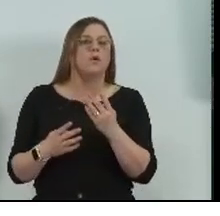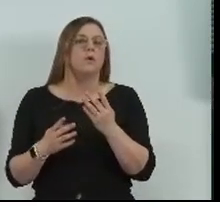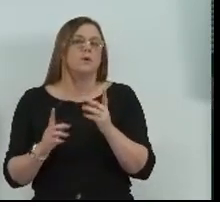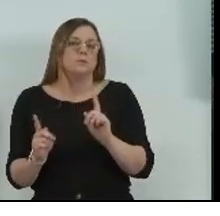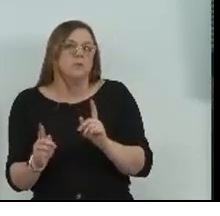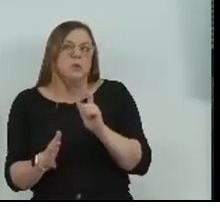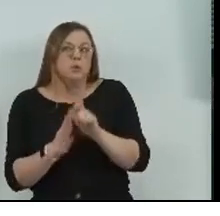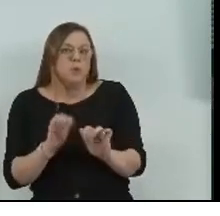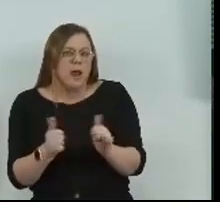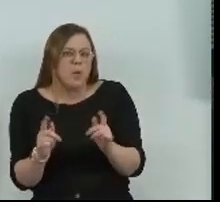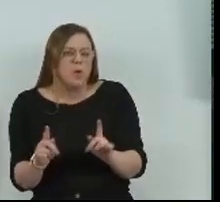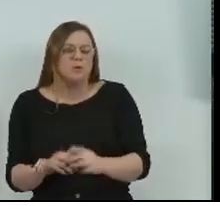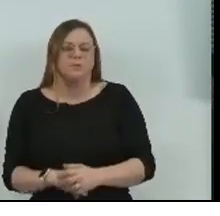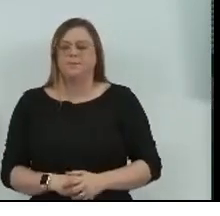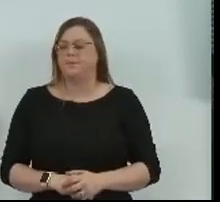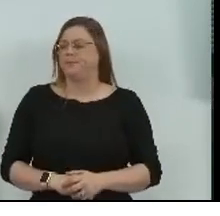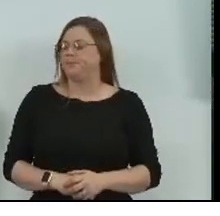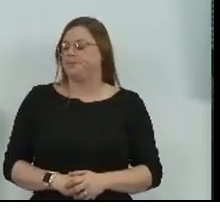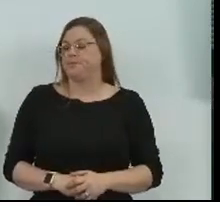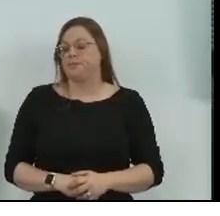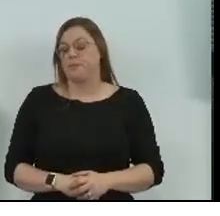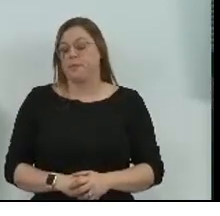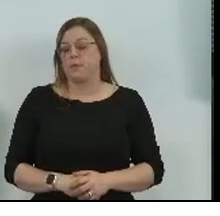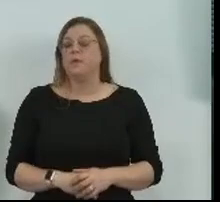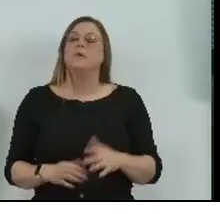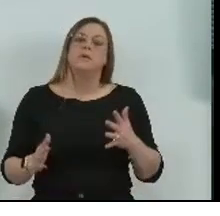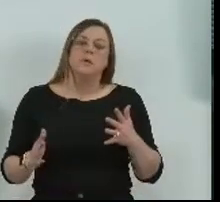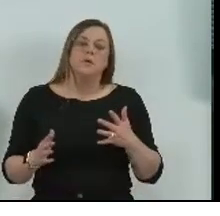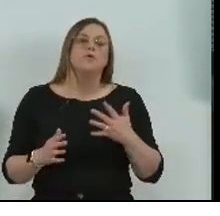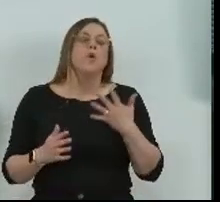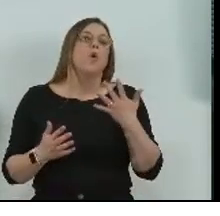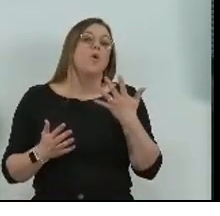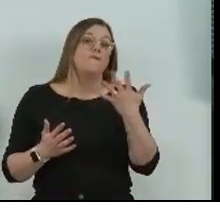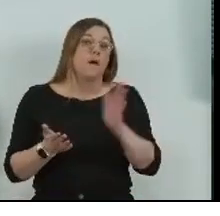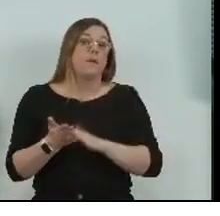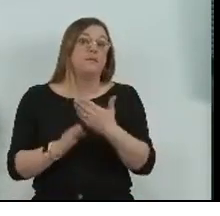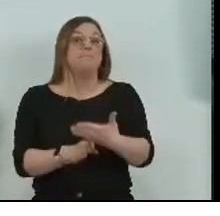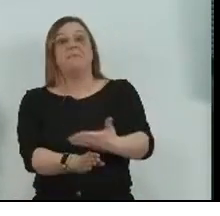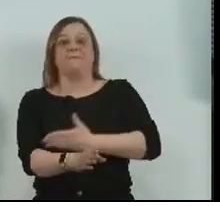Yeah, I think what I'd say is I think maybe five months before, before the Paralympics,